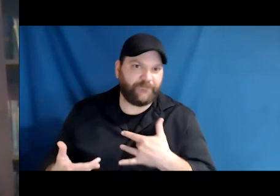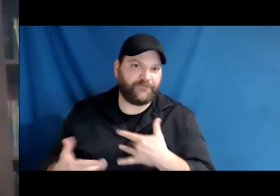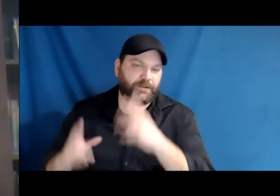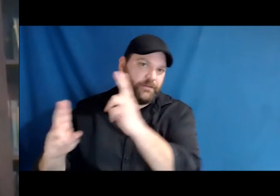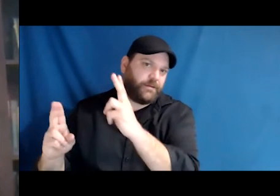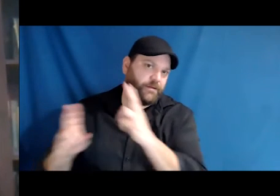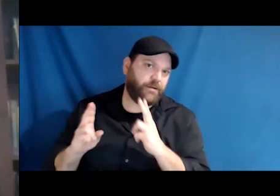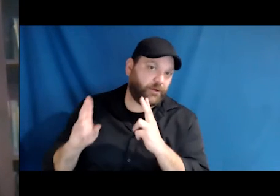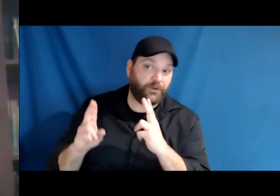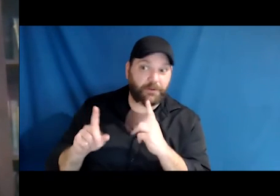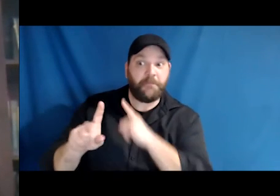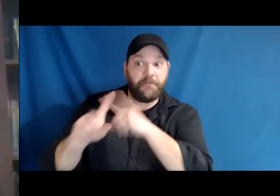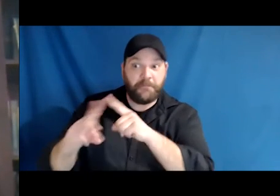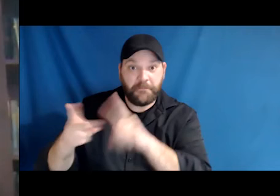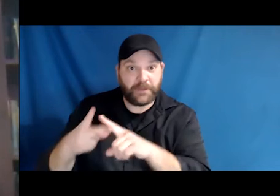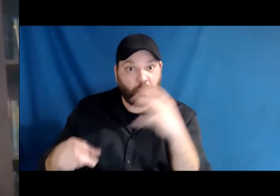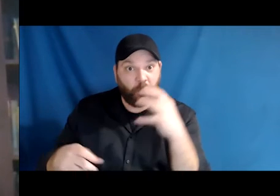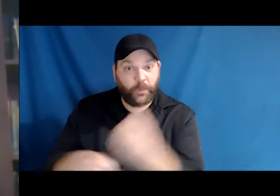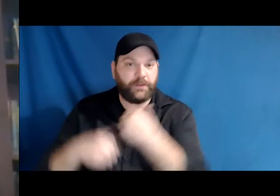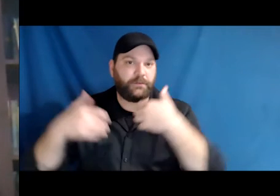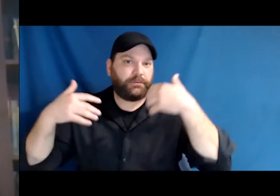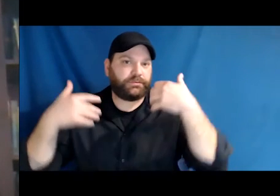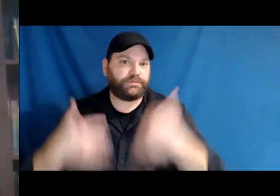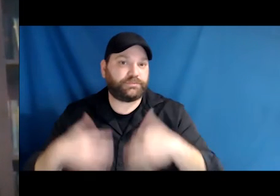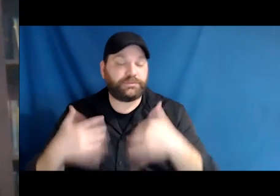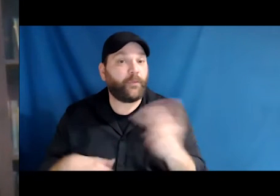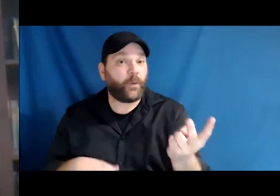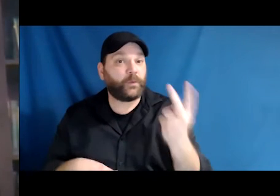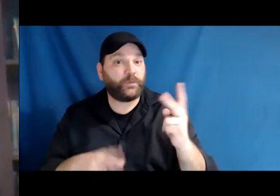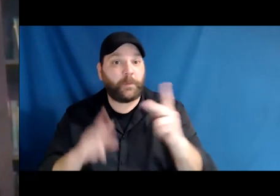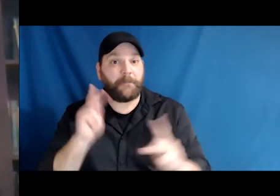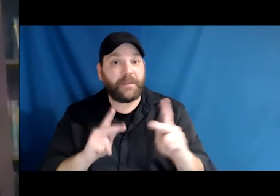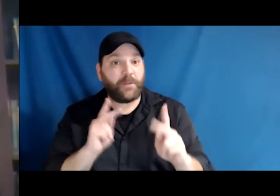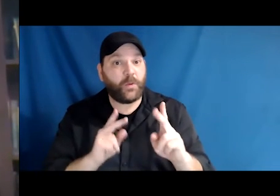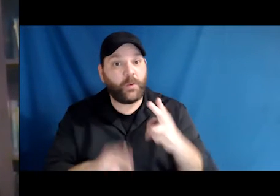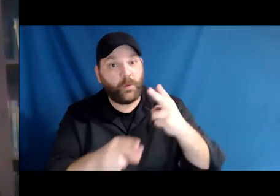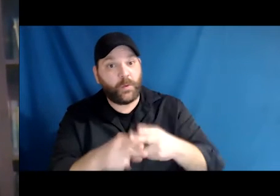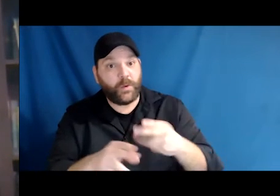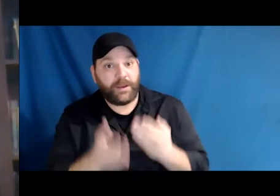and this was made all the more special because I was nominated by two people who are held in such a high regard and who do so much here at Brown.